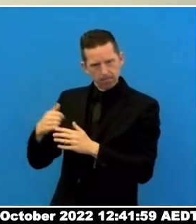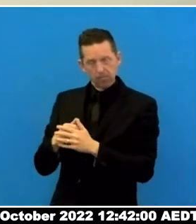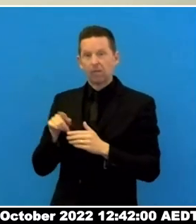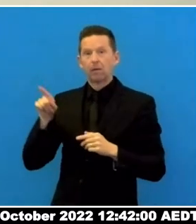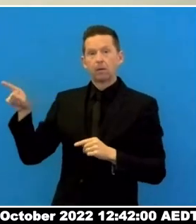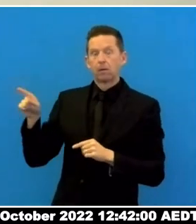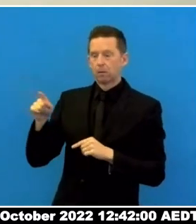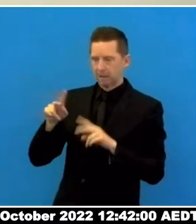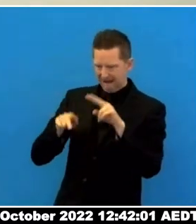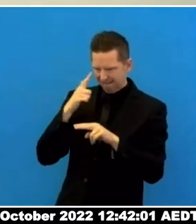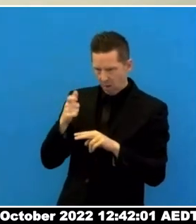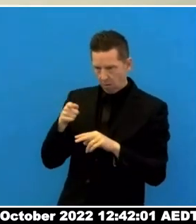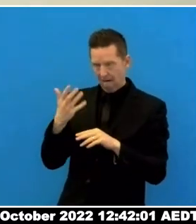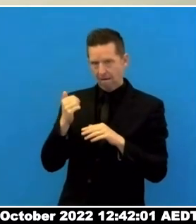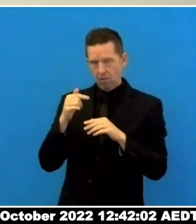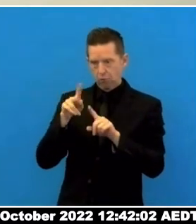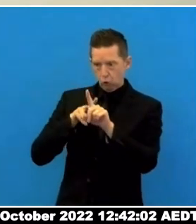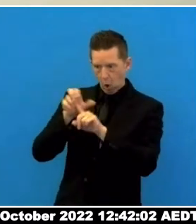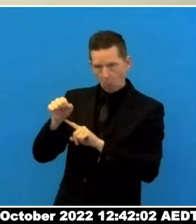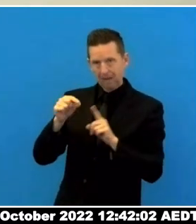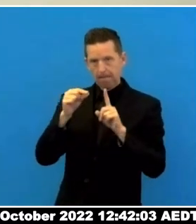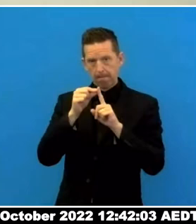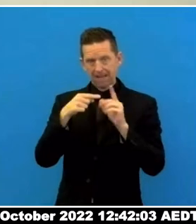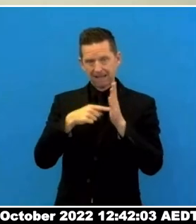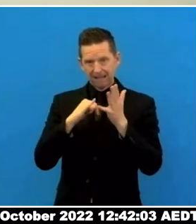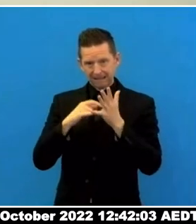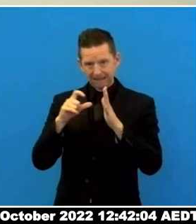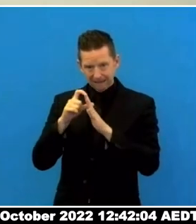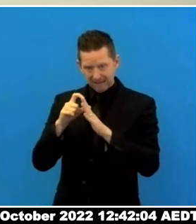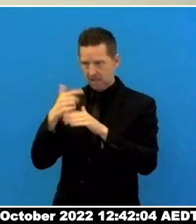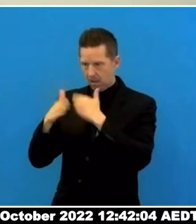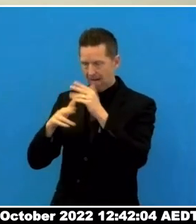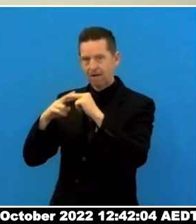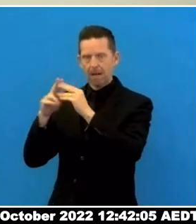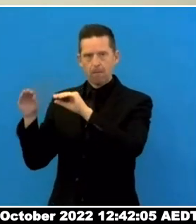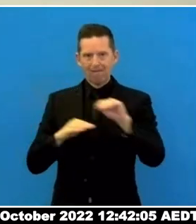He was prescribed medication. Family moved to Melbourne, and his behaviour deteriorated even further.